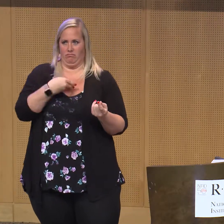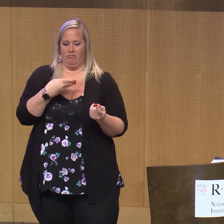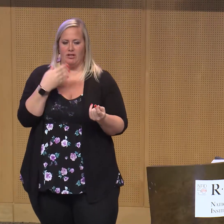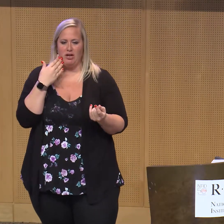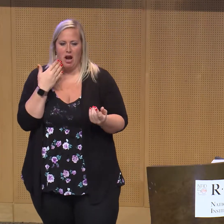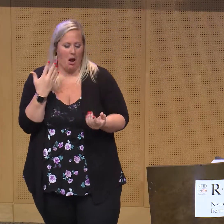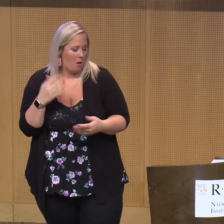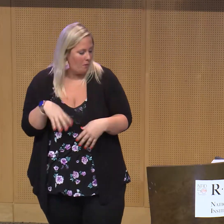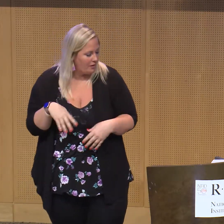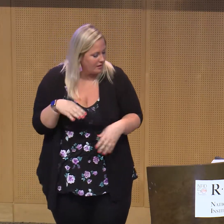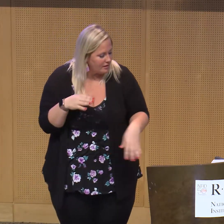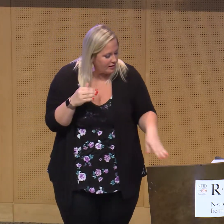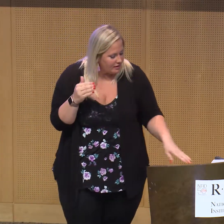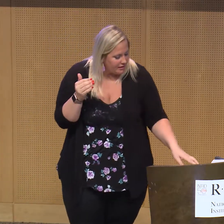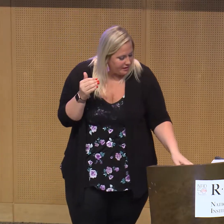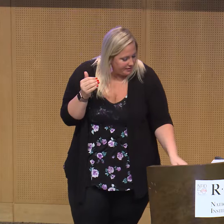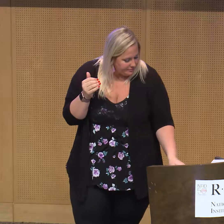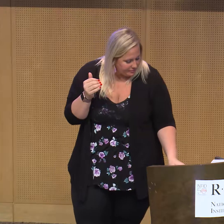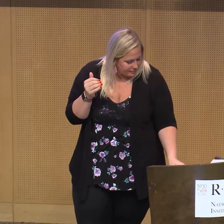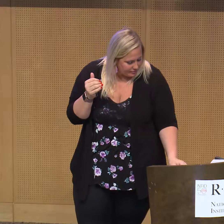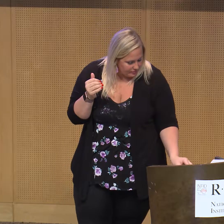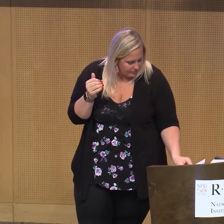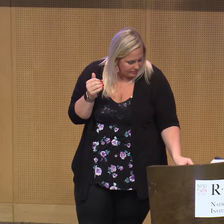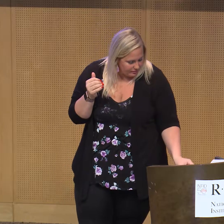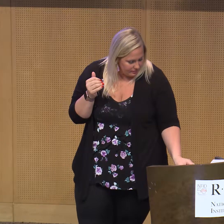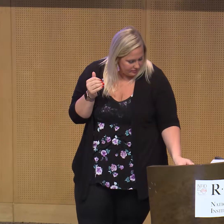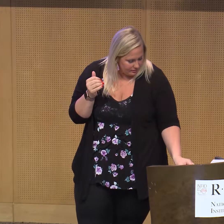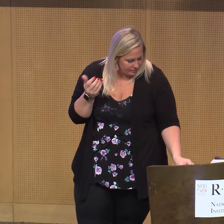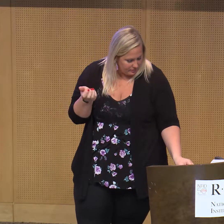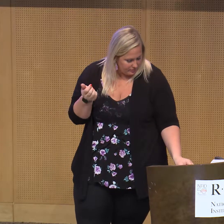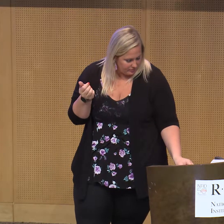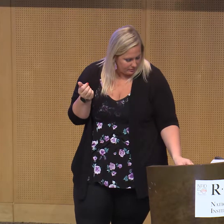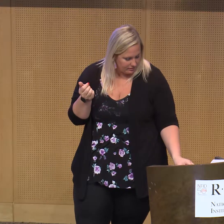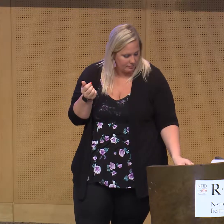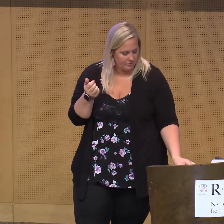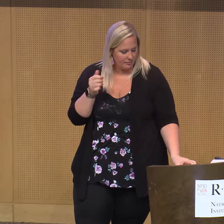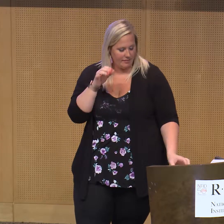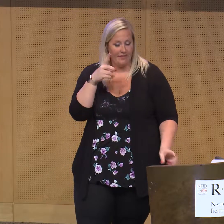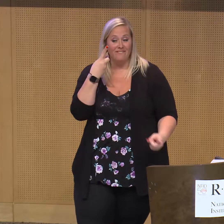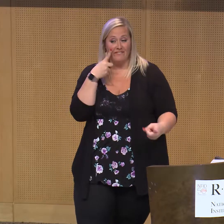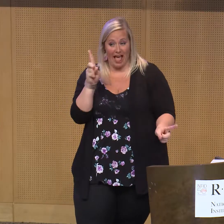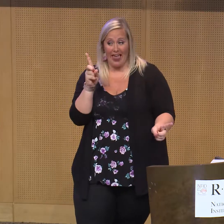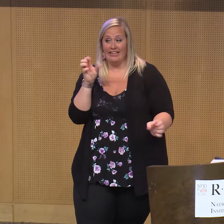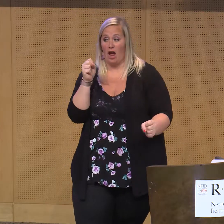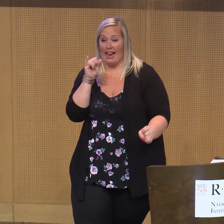I applied for about 20 jobs a day until I was given an offer.